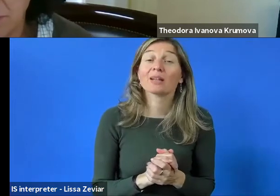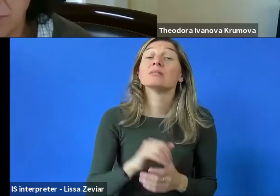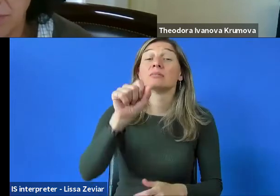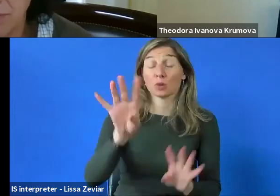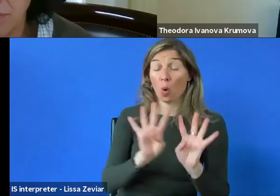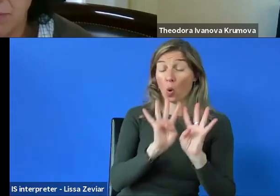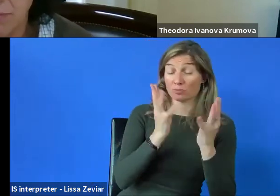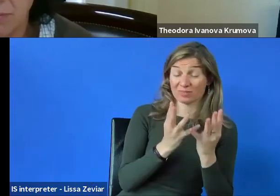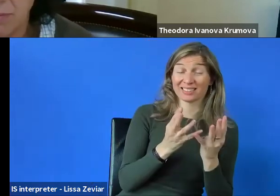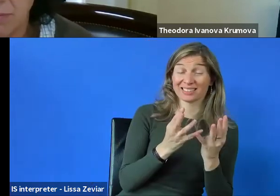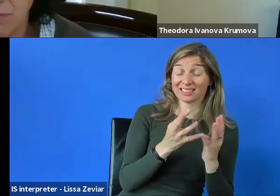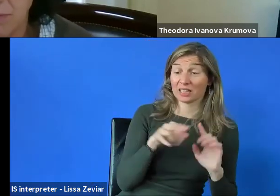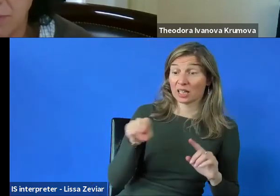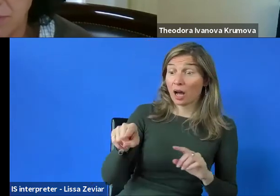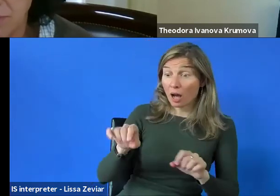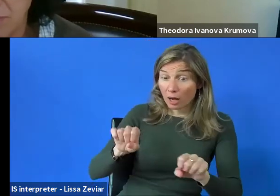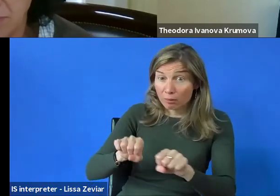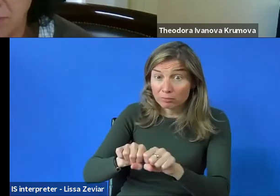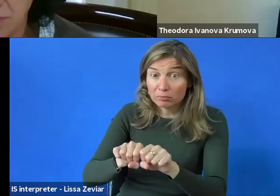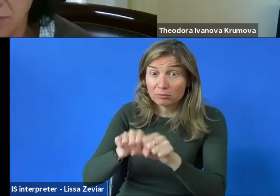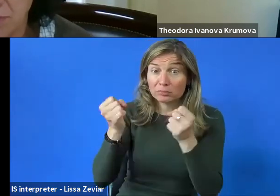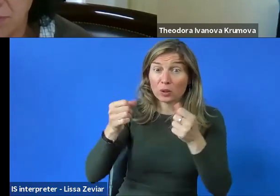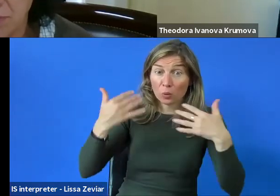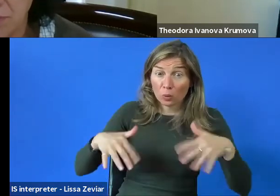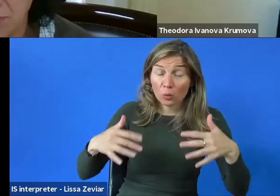when they are likely to produce substantial harm to victims